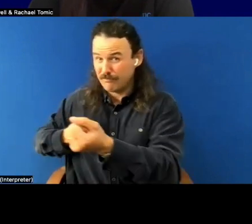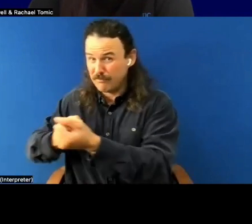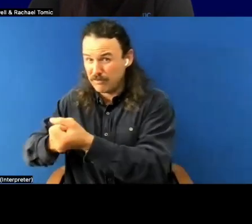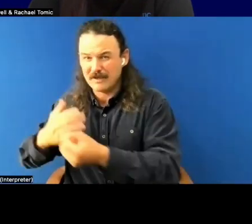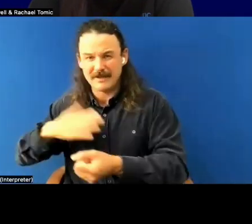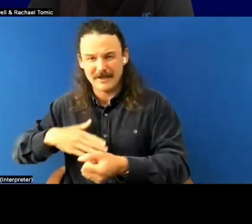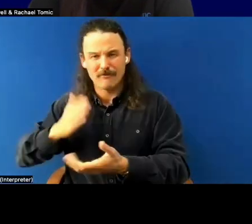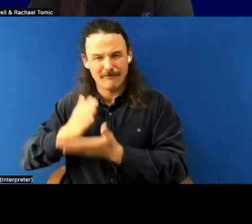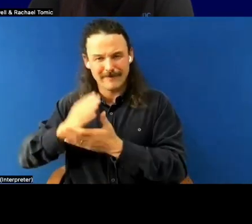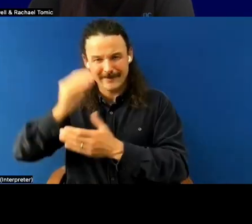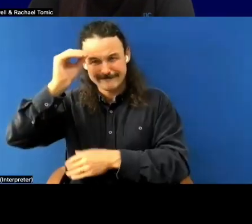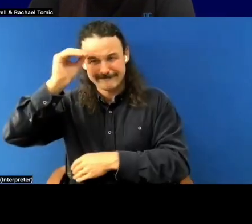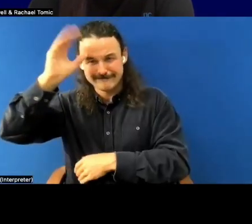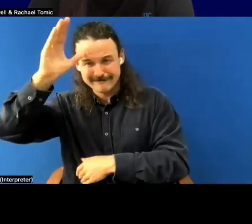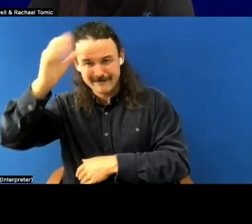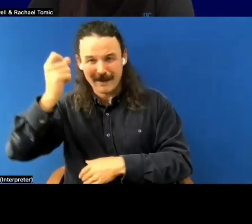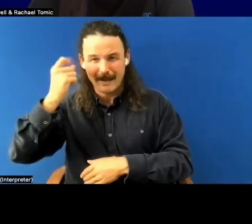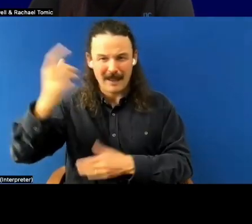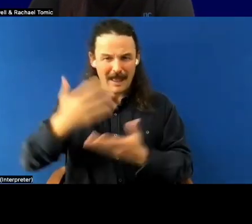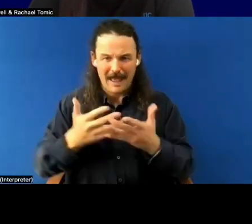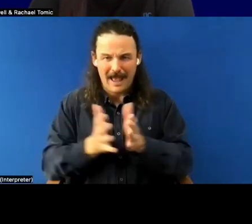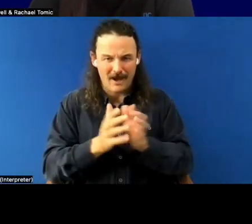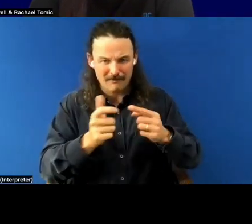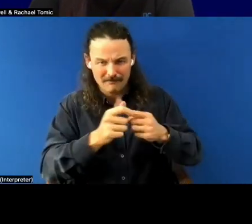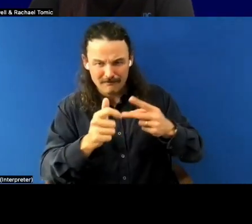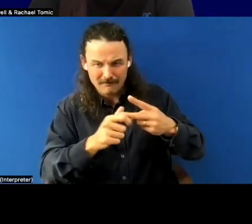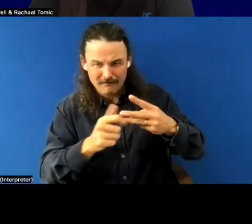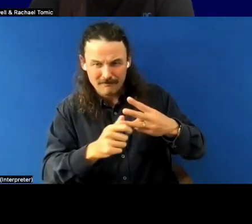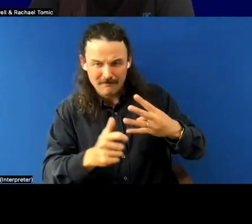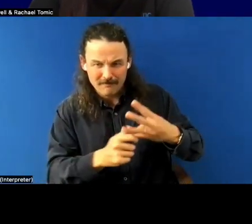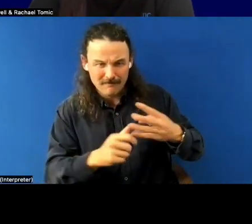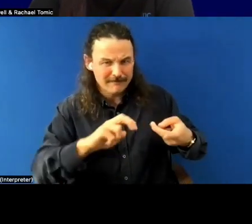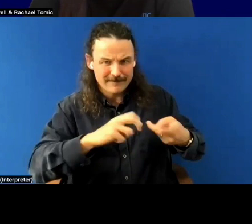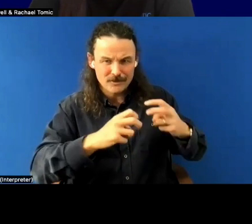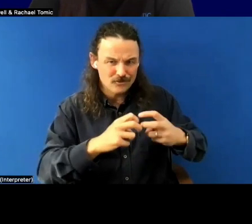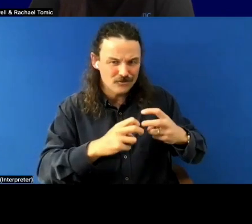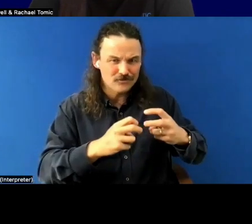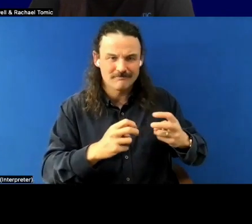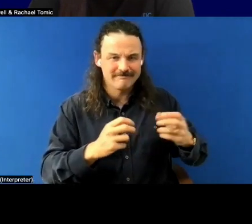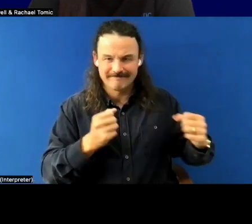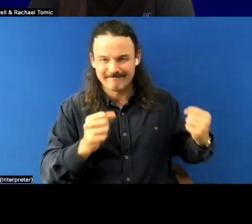one another and the impact this has on the child and their family. So,